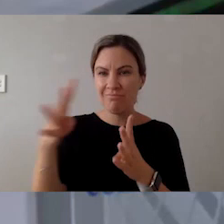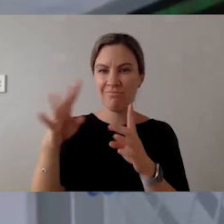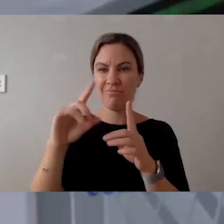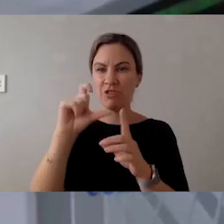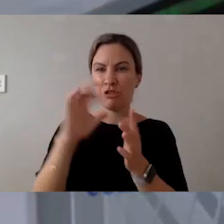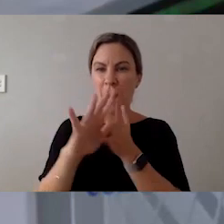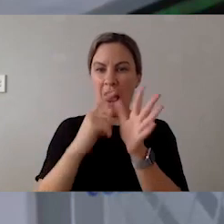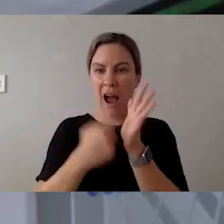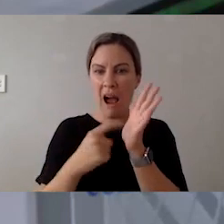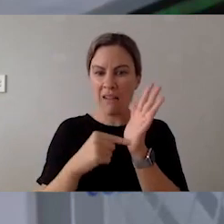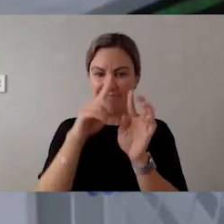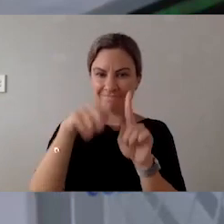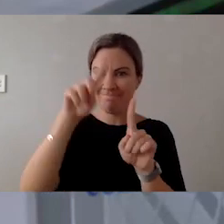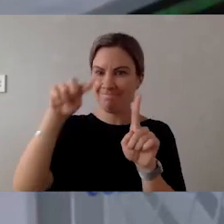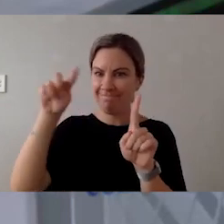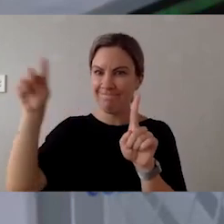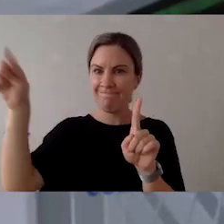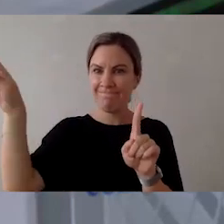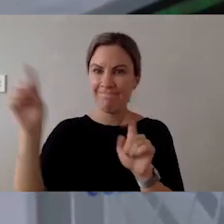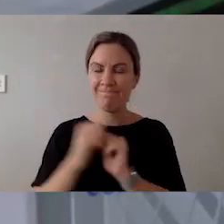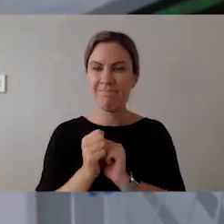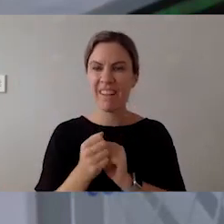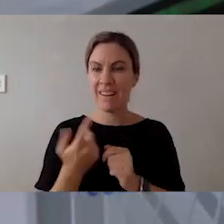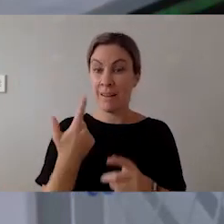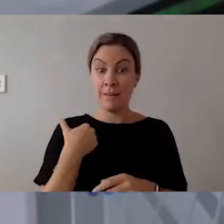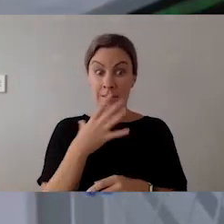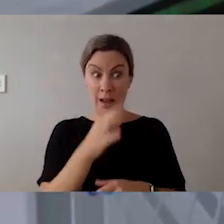Well, what if the people don't want to do it?" And they look at me